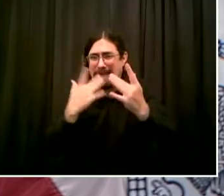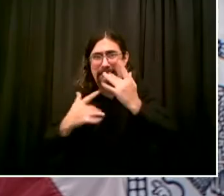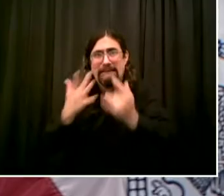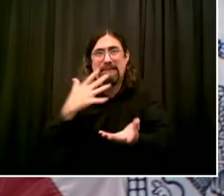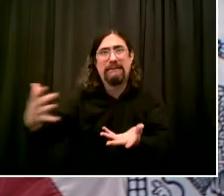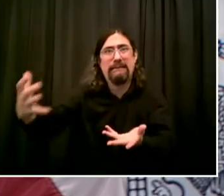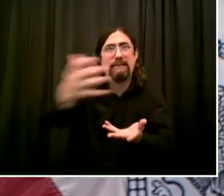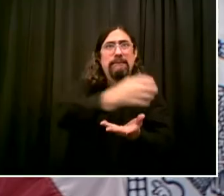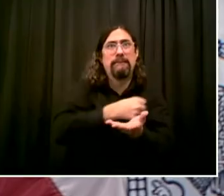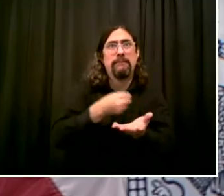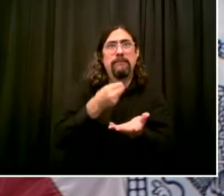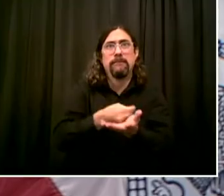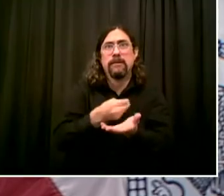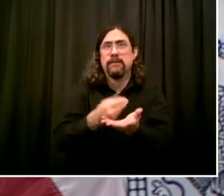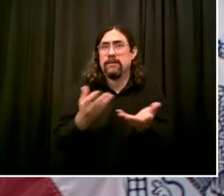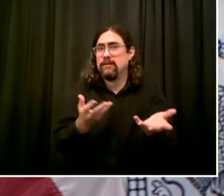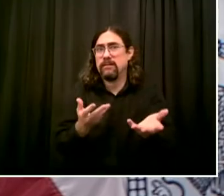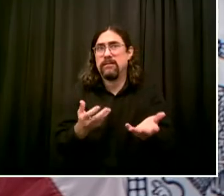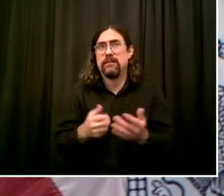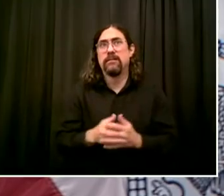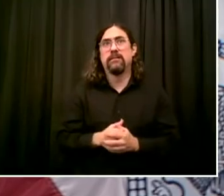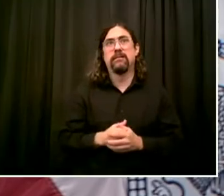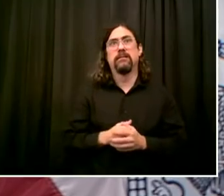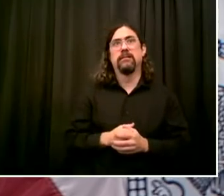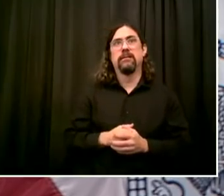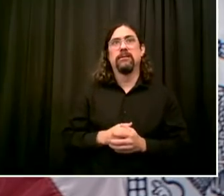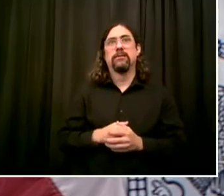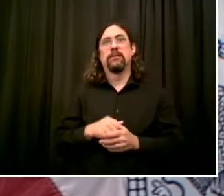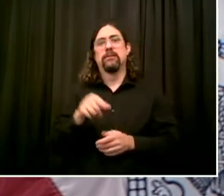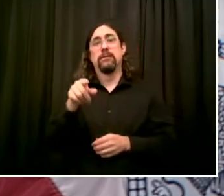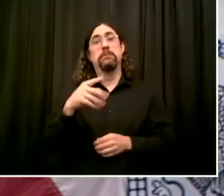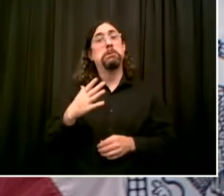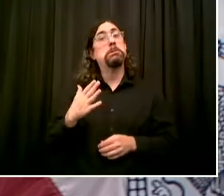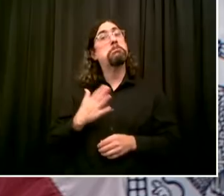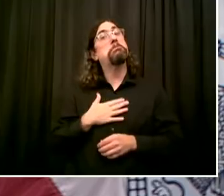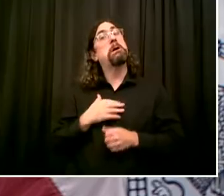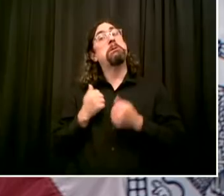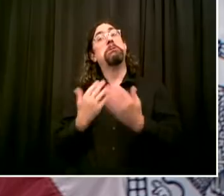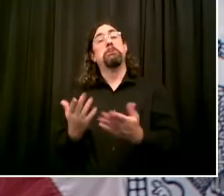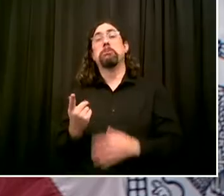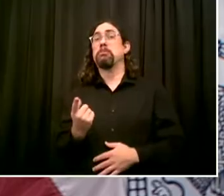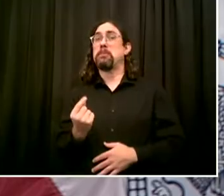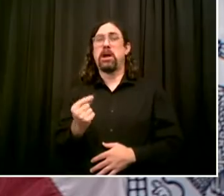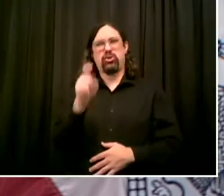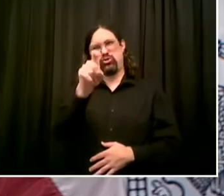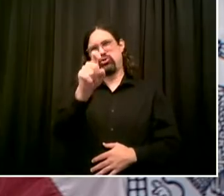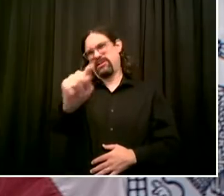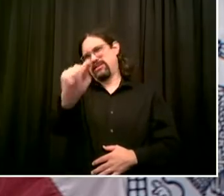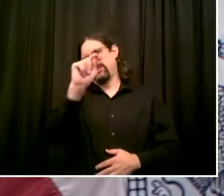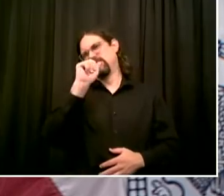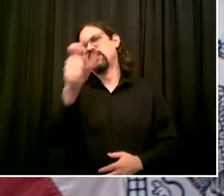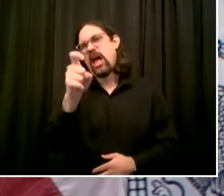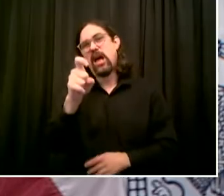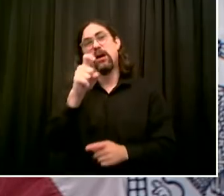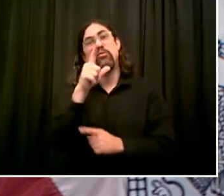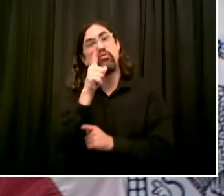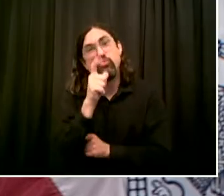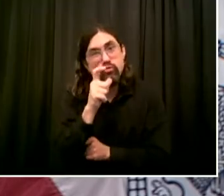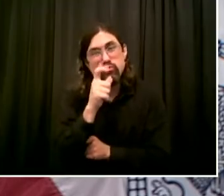IDEOA F TAXES ON